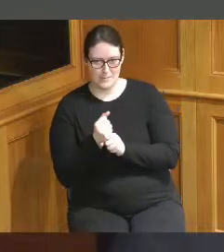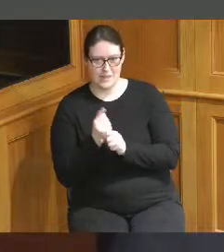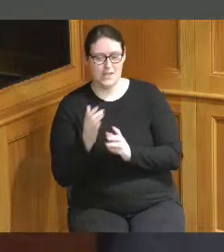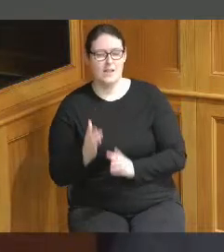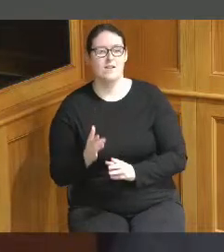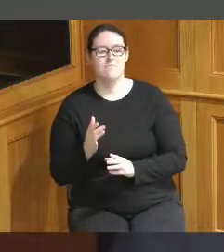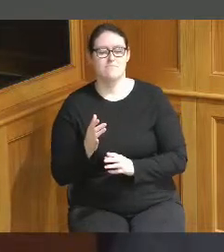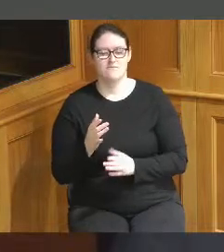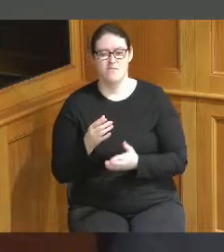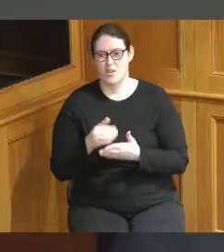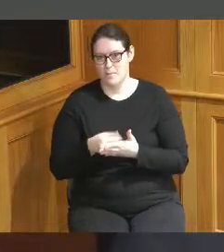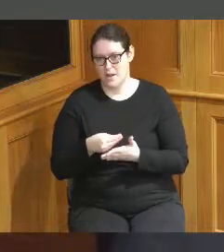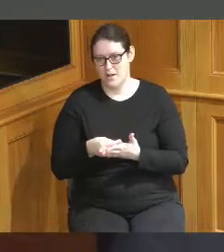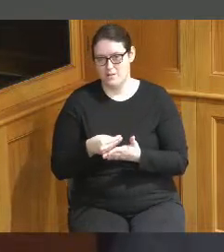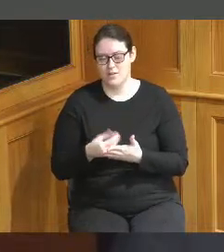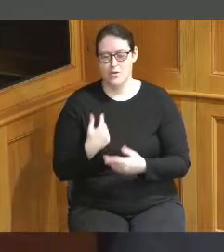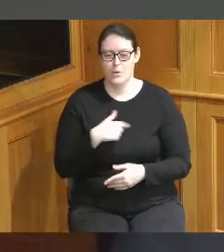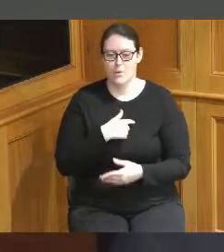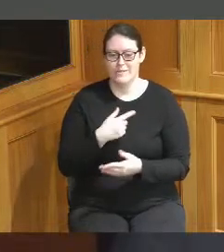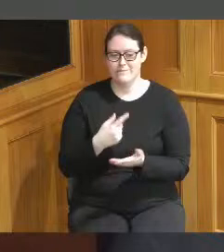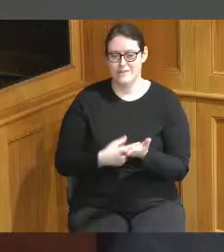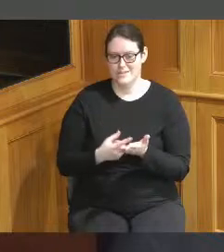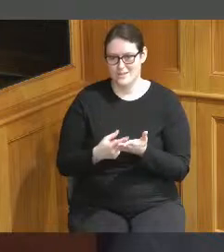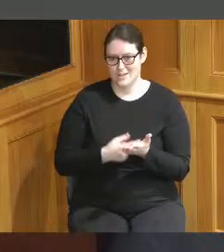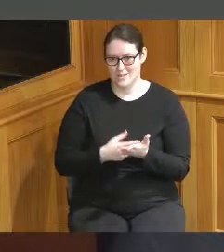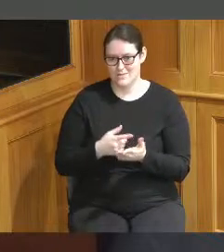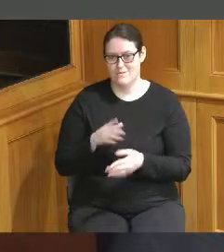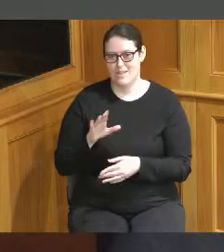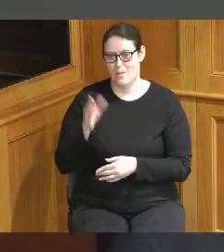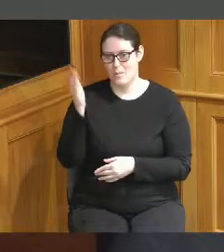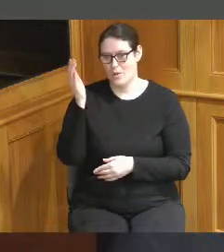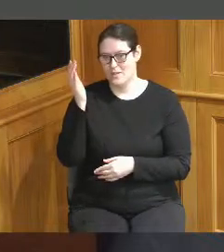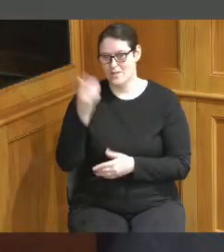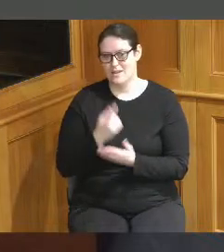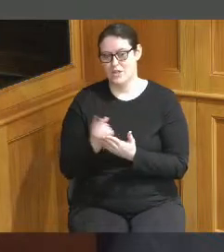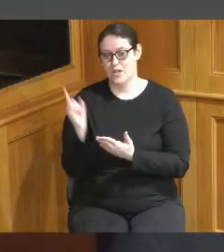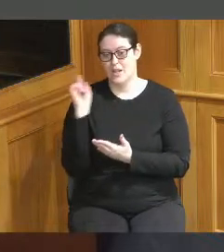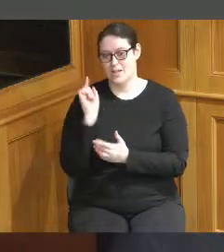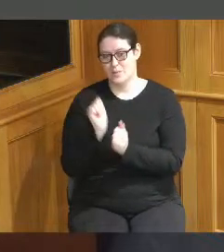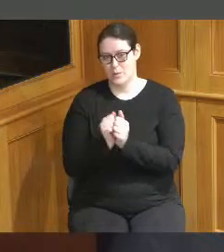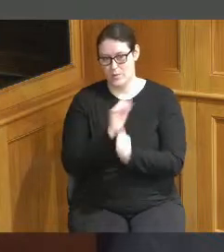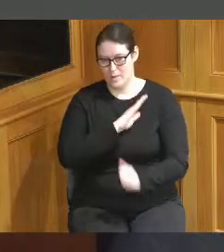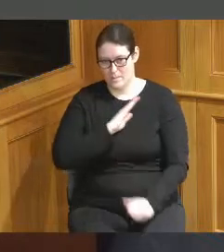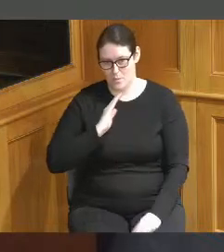Southern Baptist Church the church I grew up in and down the street from the church I go to now